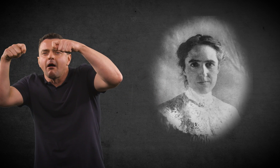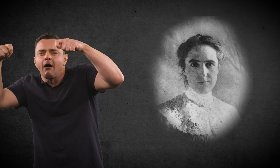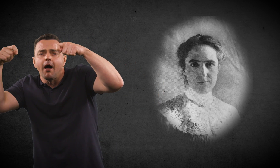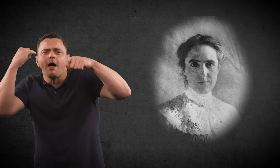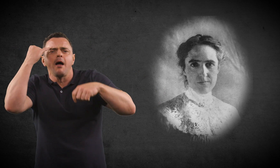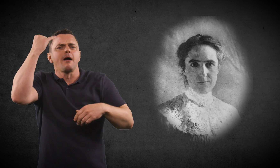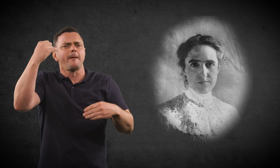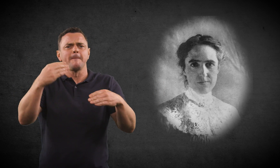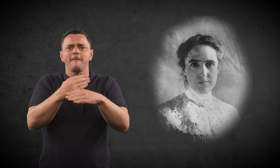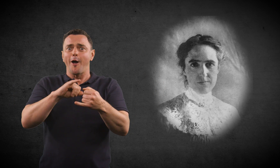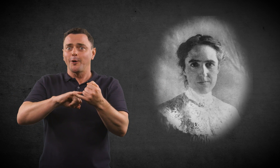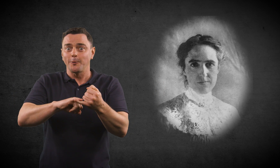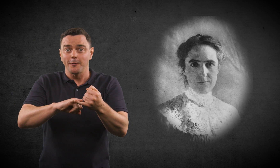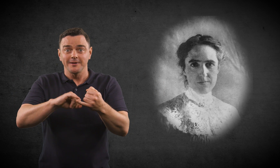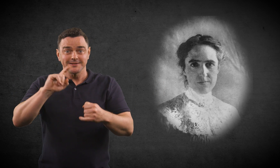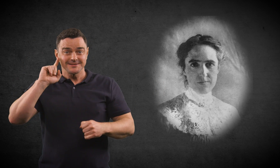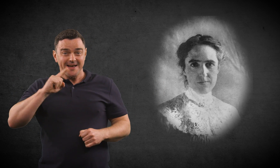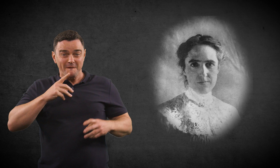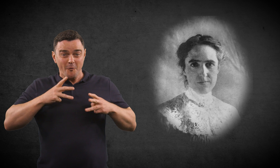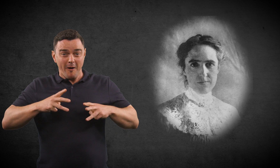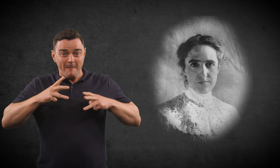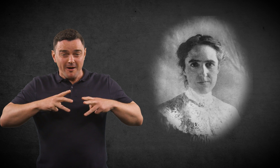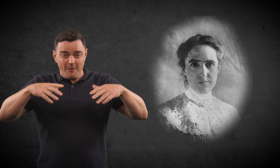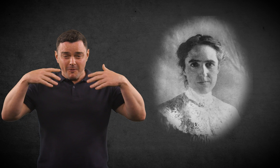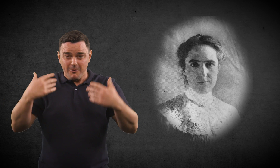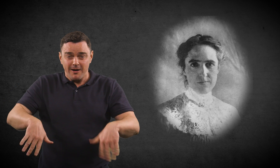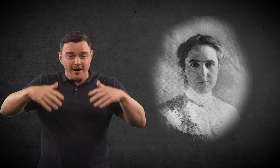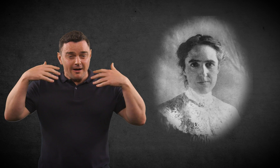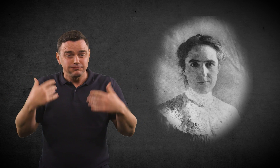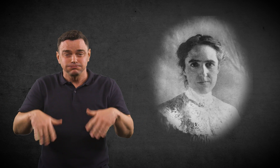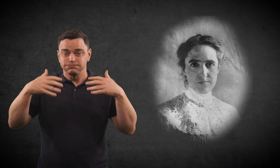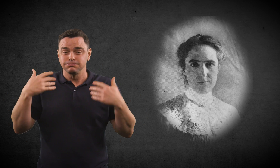came up with the idea of measuring distances between stars in the night sky.